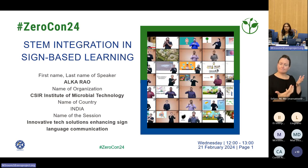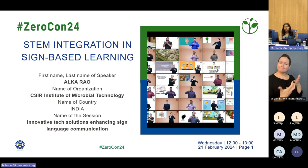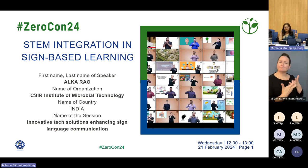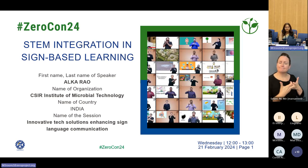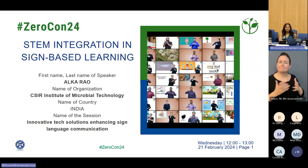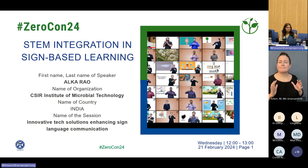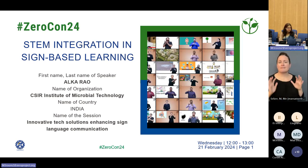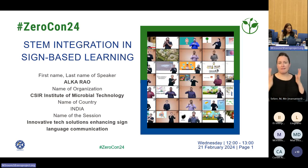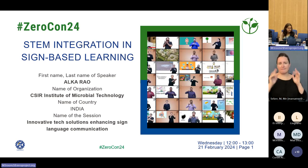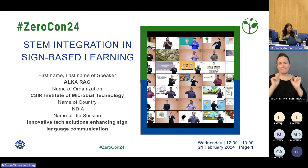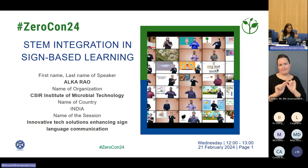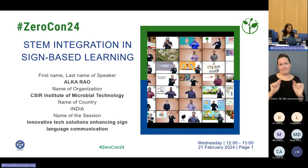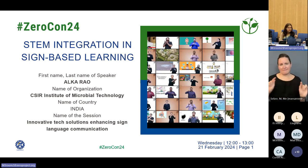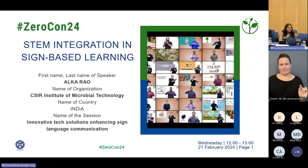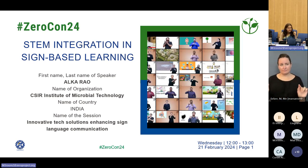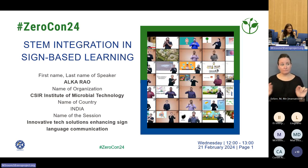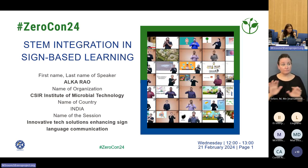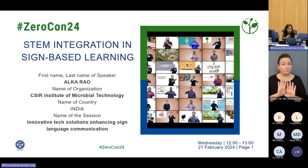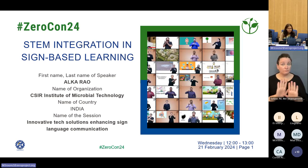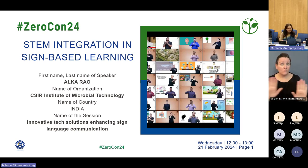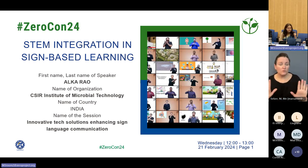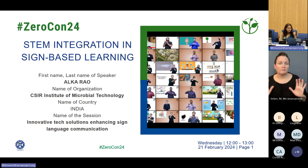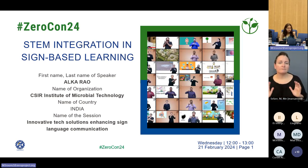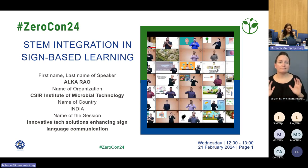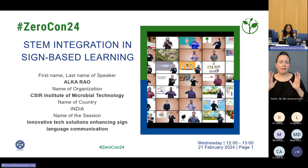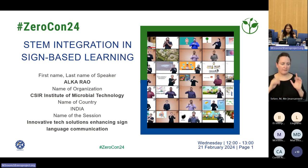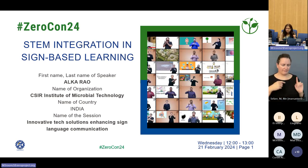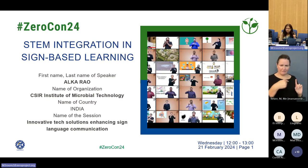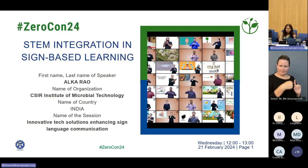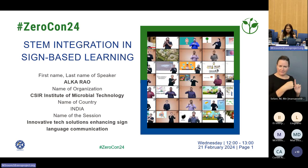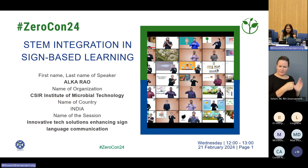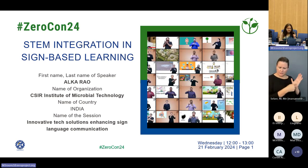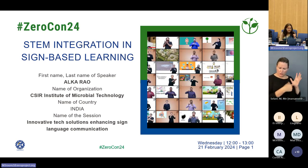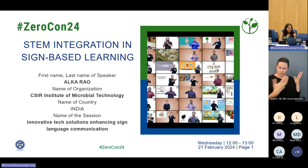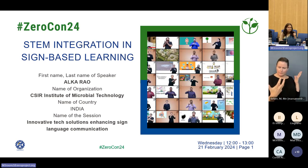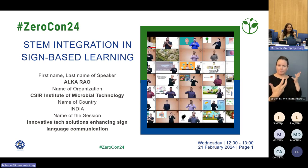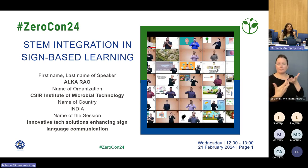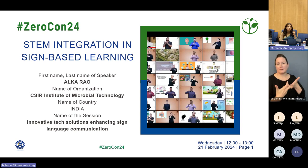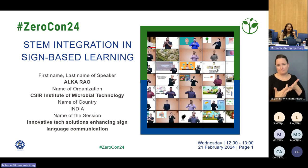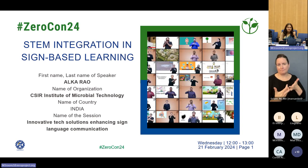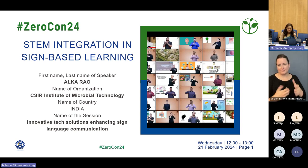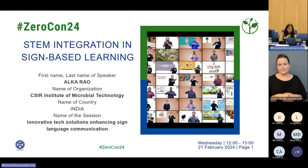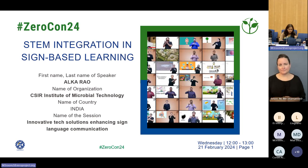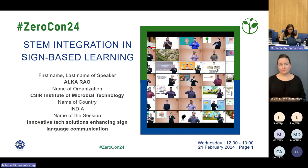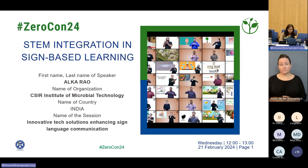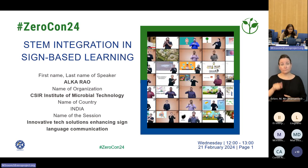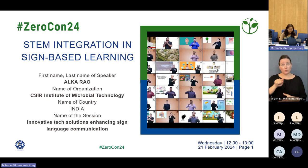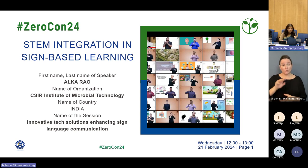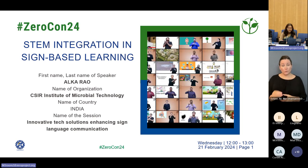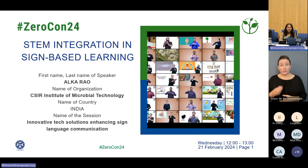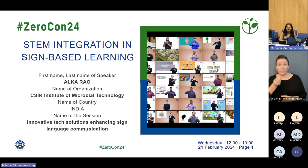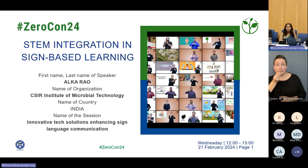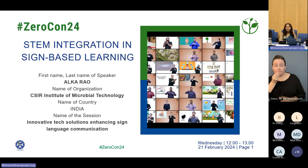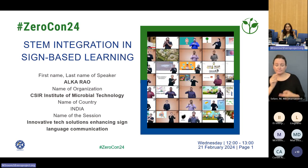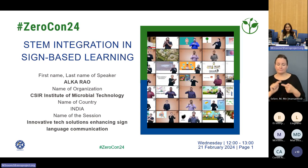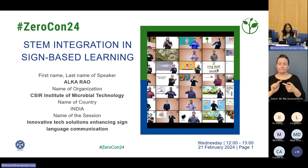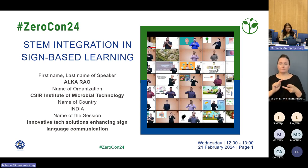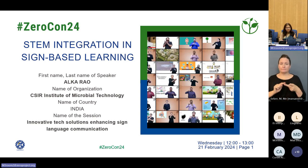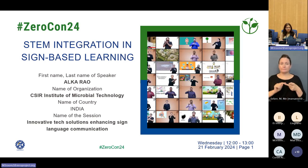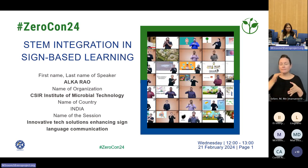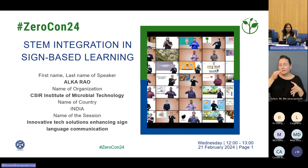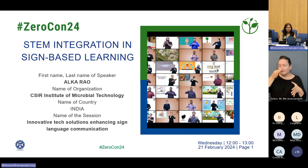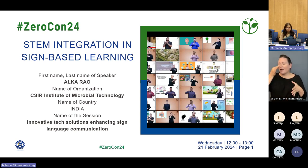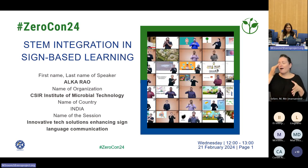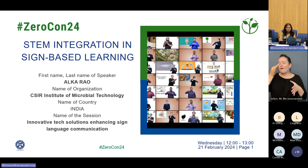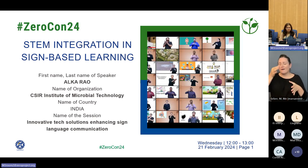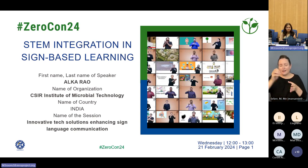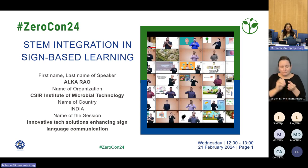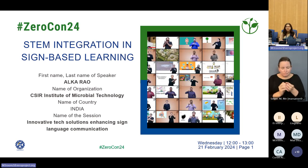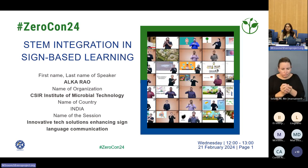around us. Every bite of food, every flower that blooms, every gadget in our pocket.